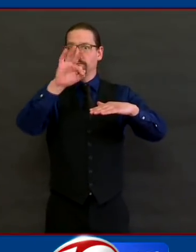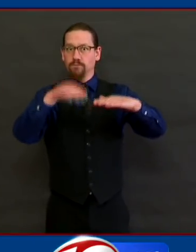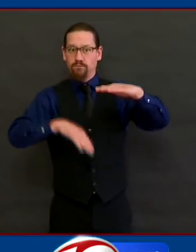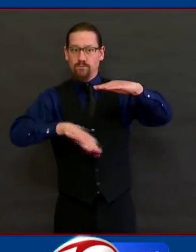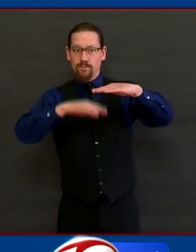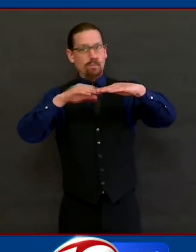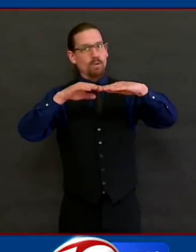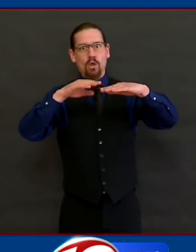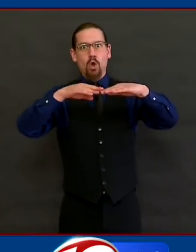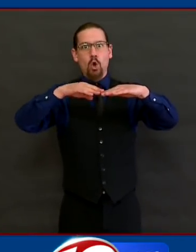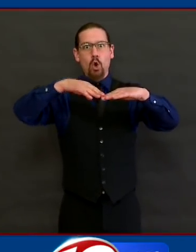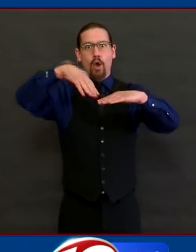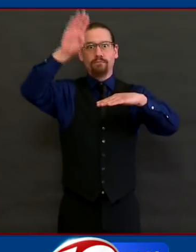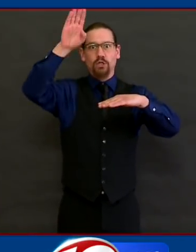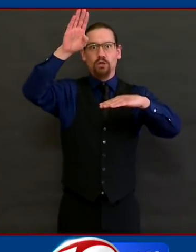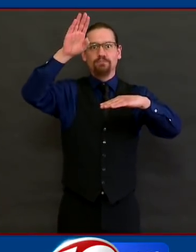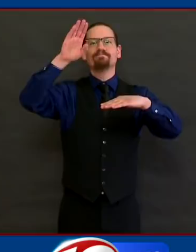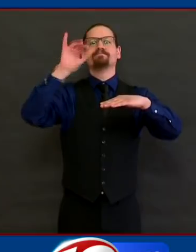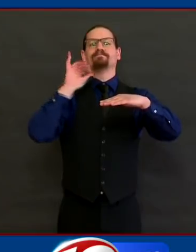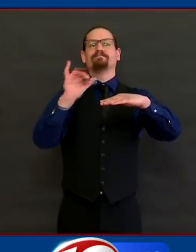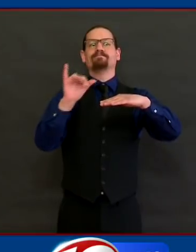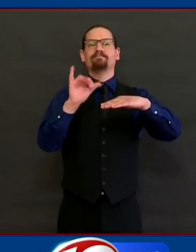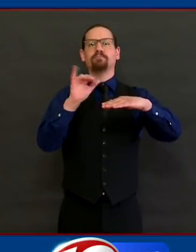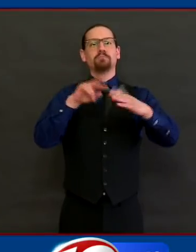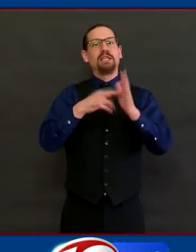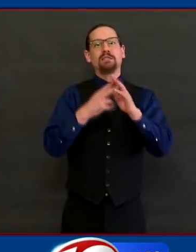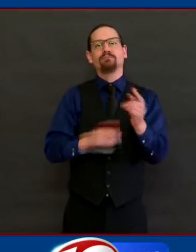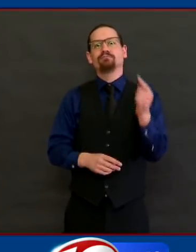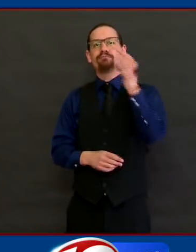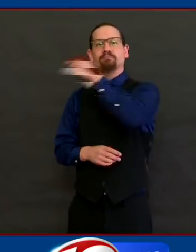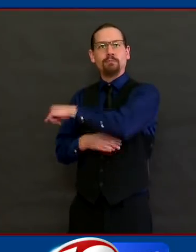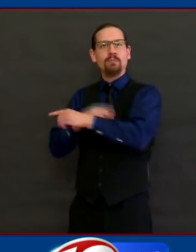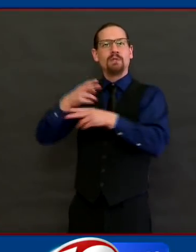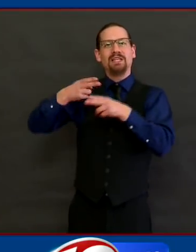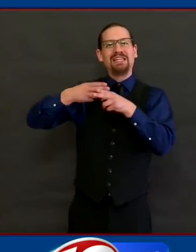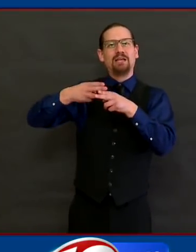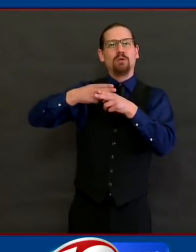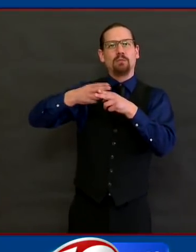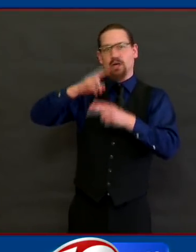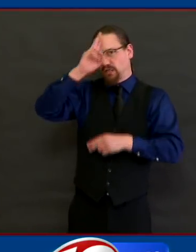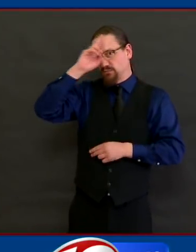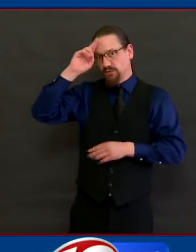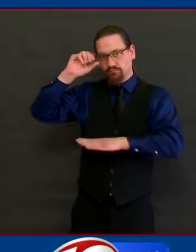HOSPITALS THAT WE ARE SIMULTANEOUSLY BUILDING AT THE CONVENTION CENTER. IT WILL BE DIFFICULT.